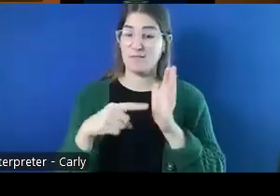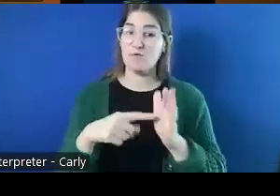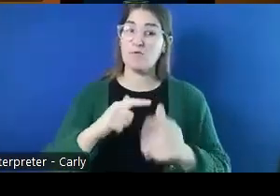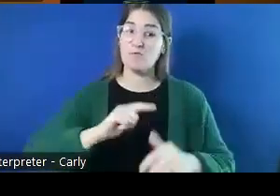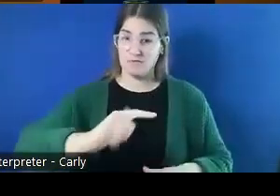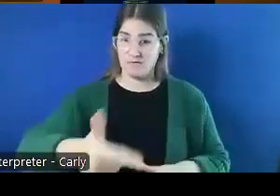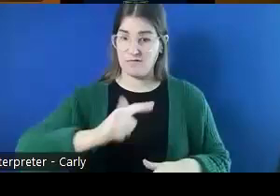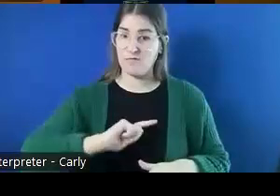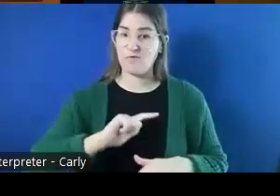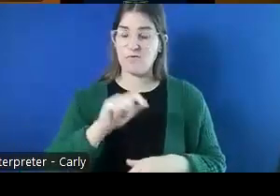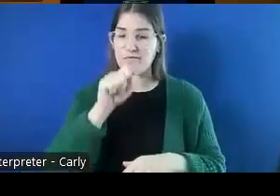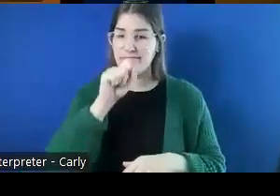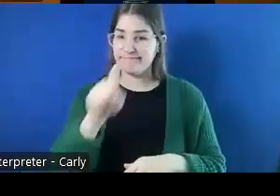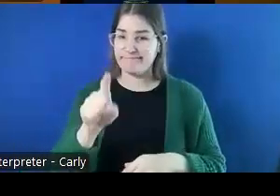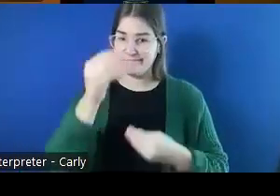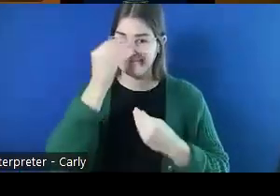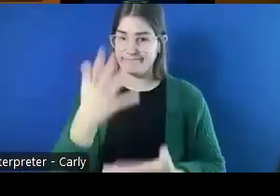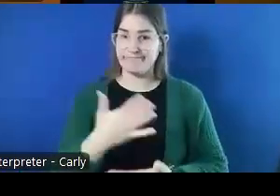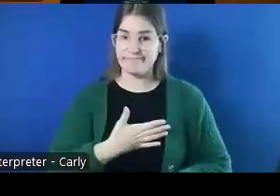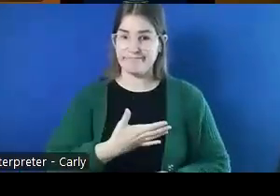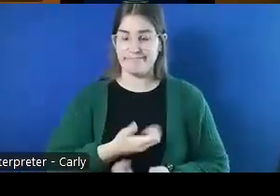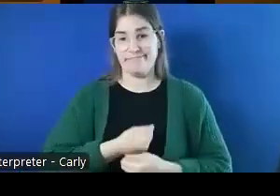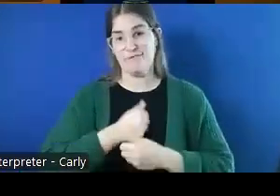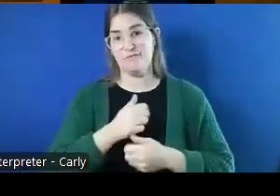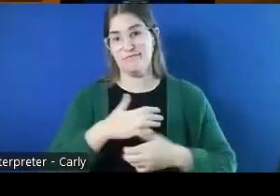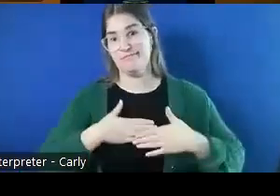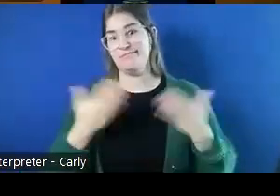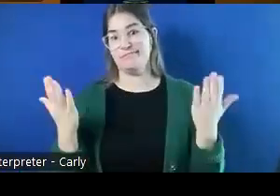um means the patient and the caregiver are openly expressing and sharing between each other their